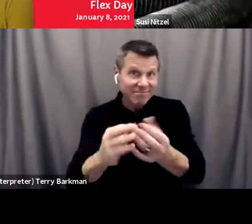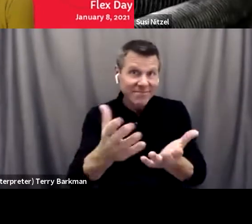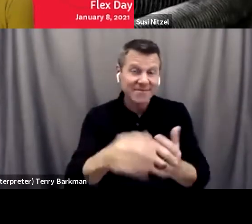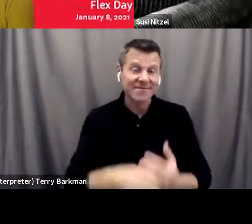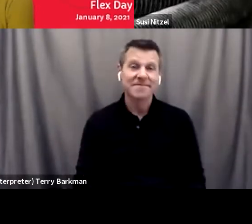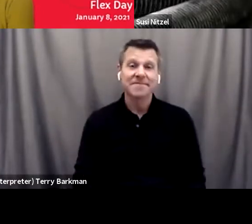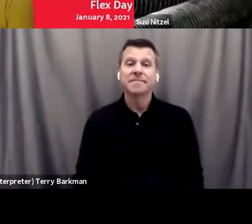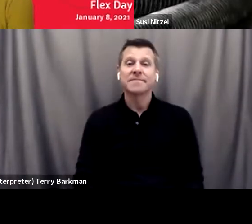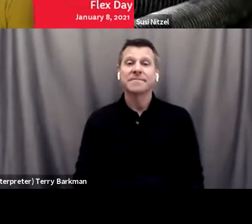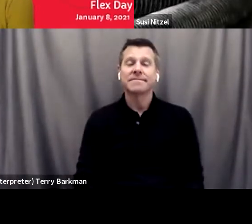Yes.